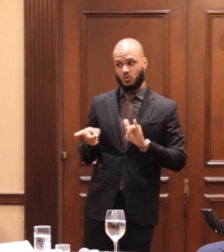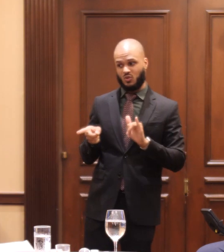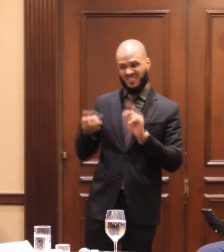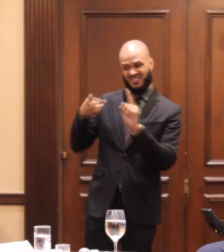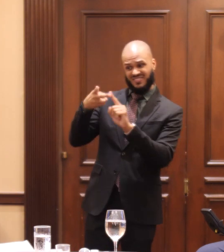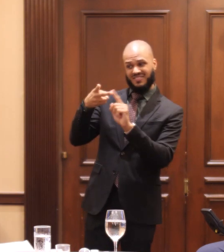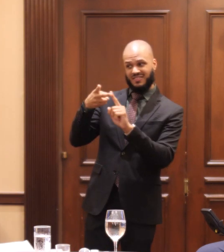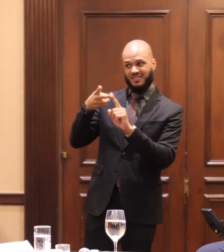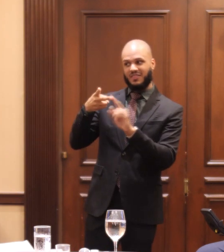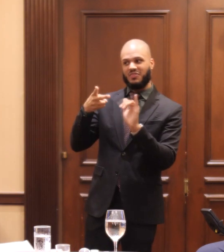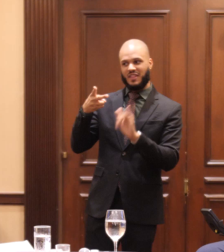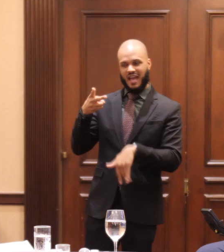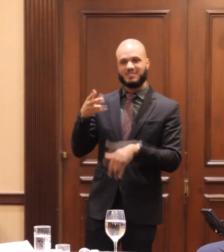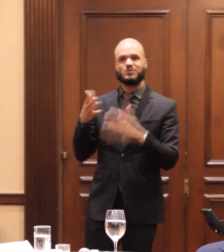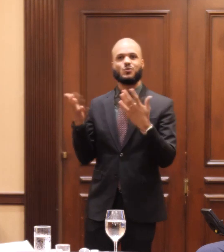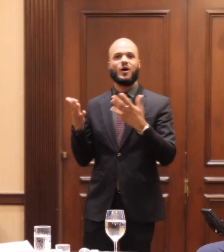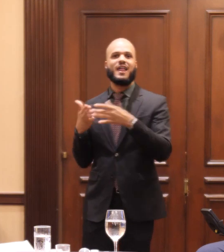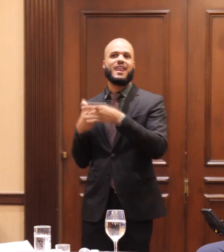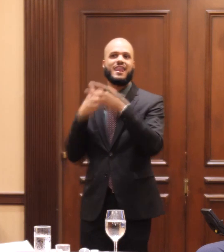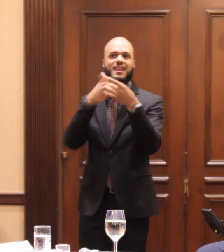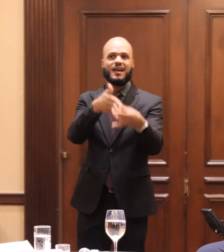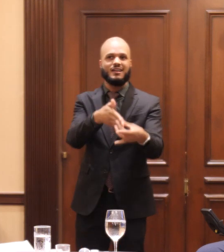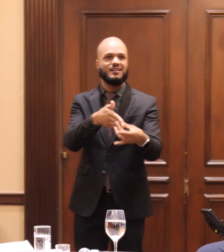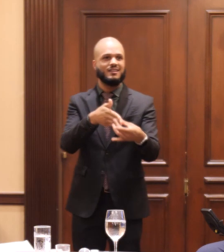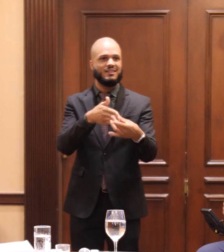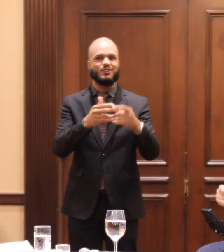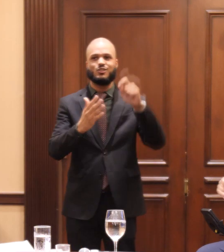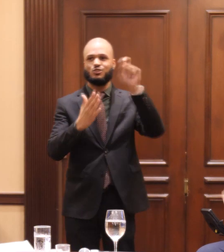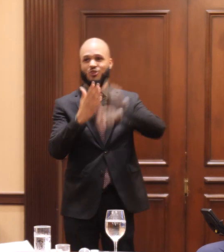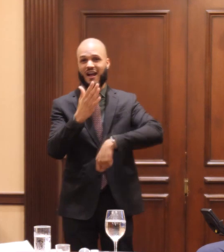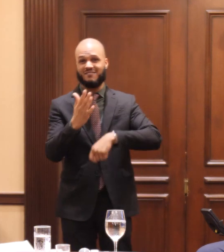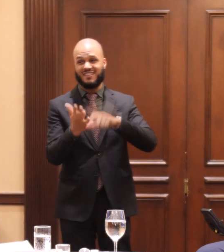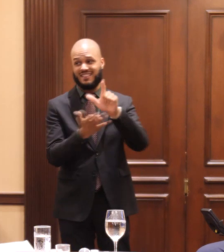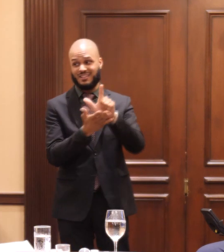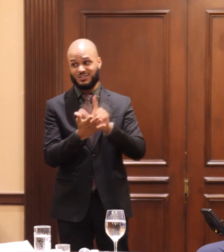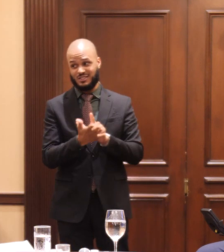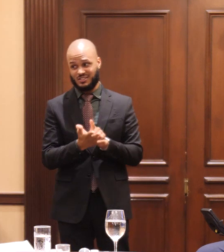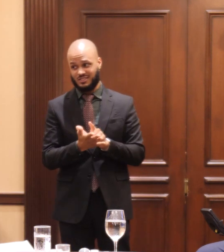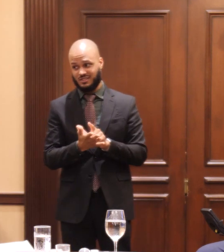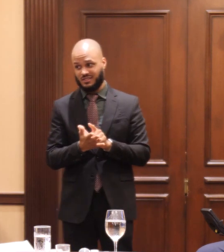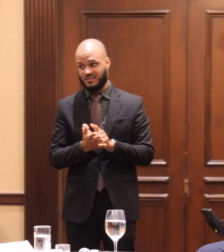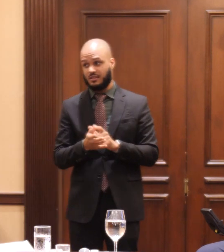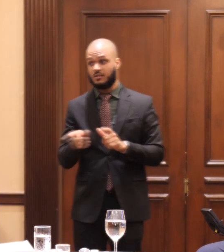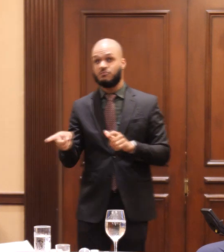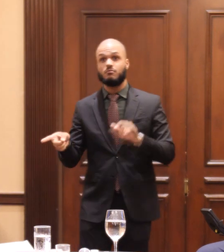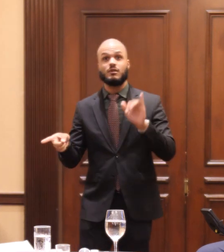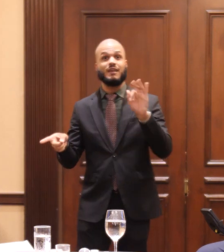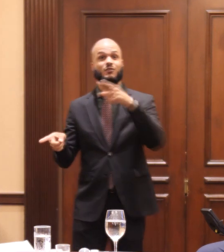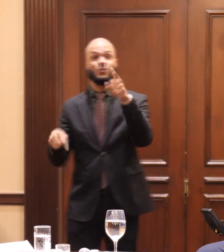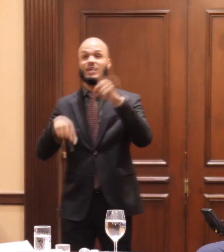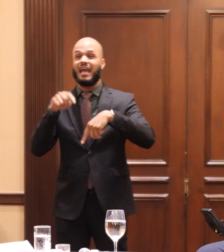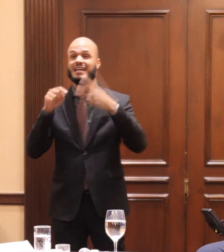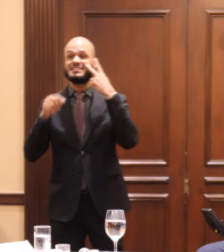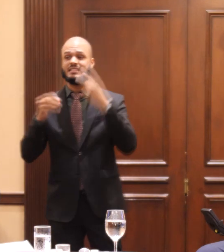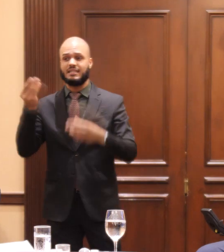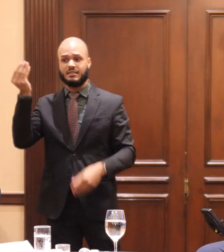led to the drafting of the legislation. BURGDORF: For those of you who can't see I'm holding up a little